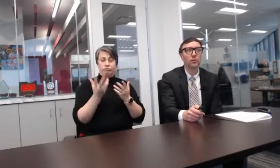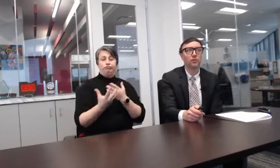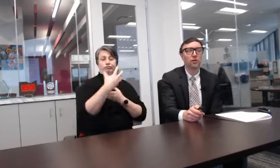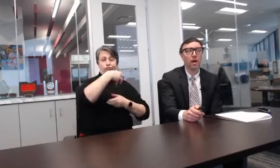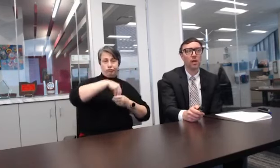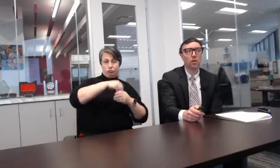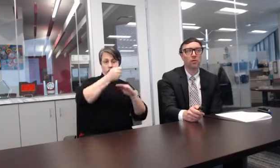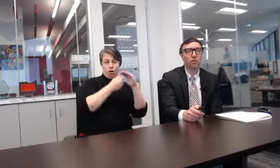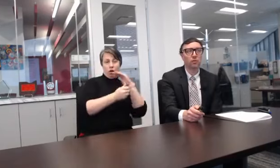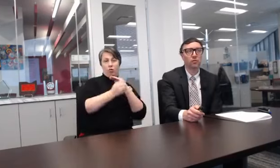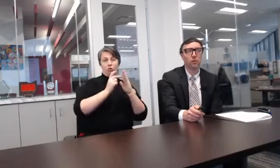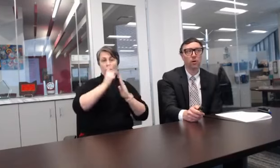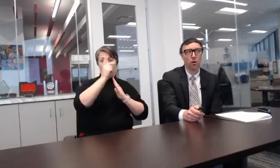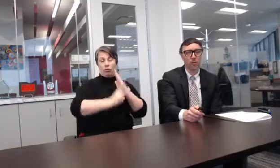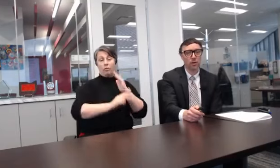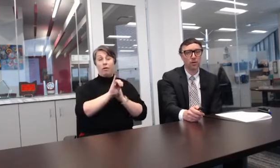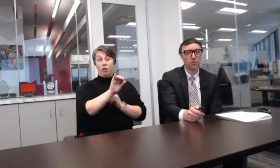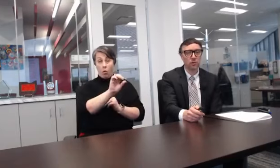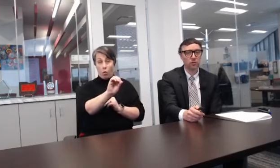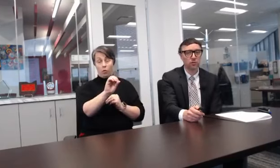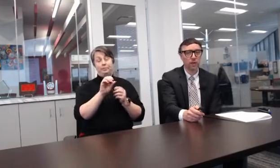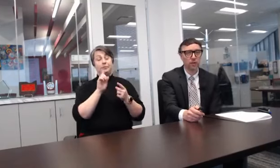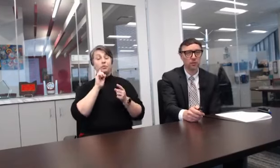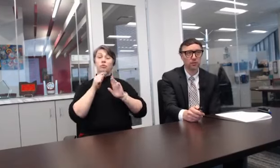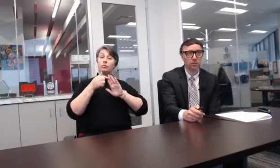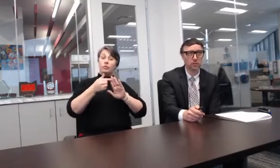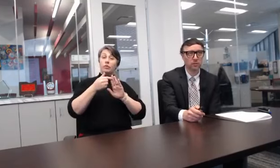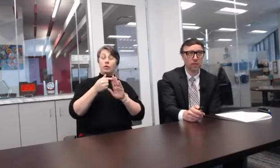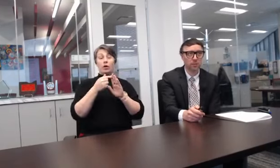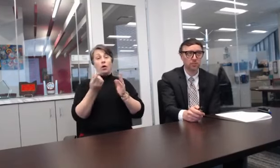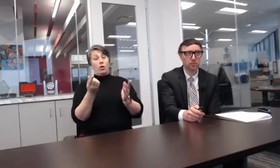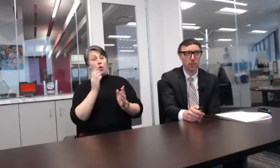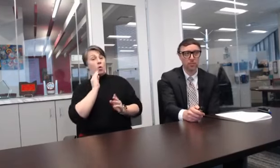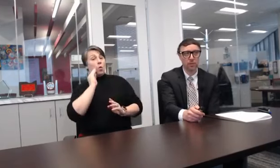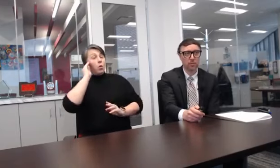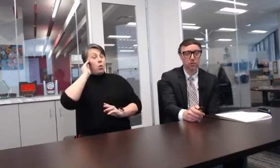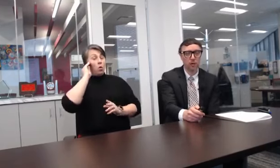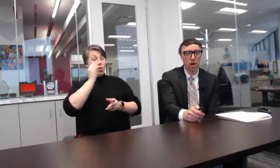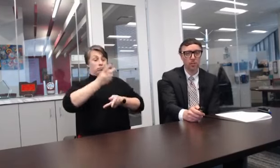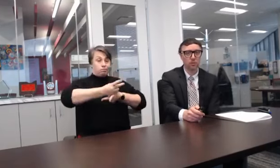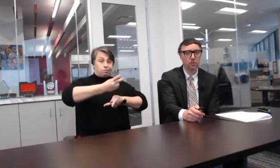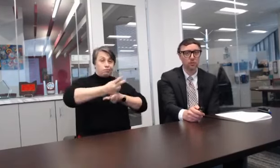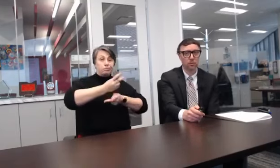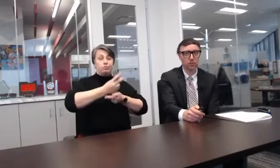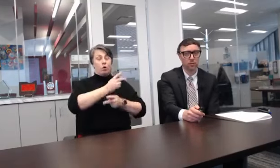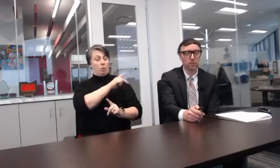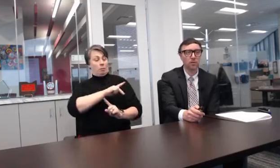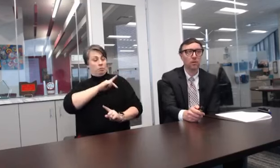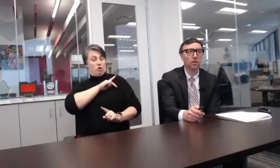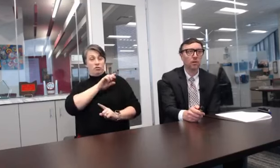So that includes, homemaker personal care services that's probably the most common service